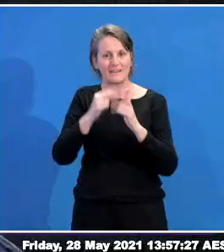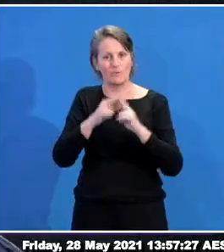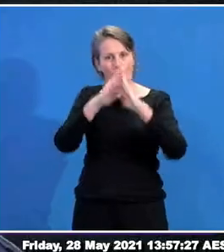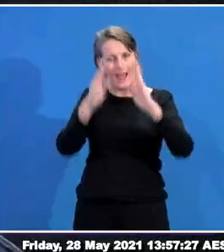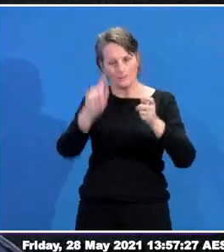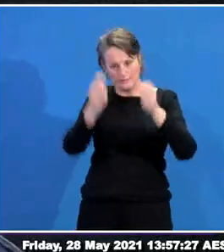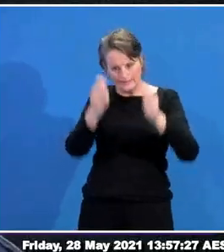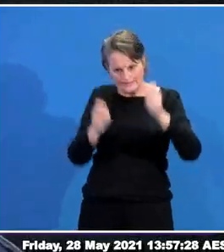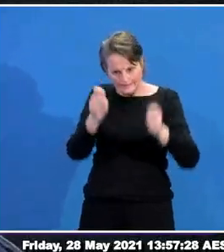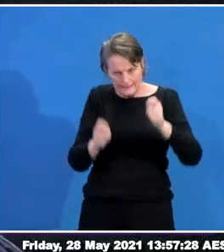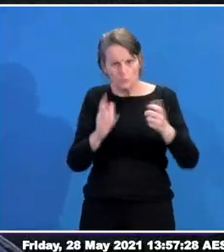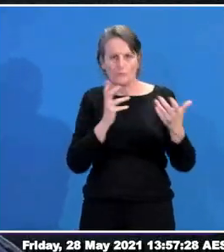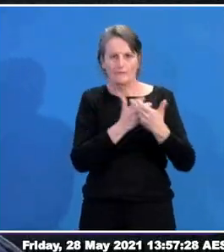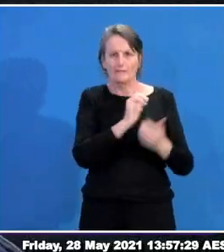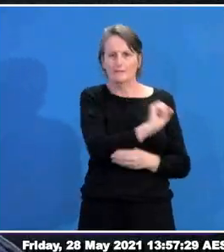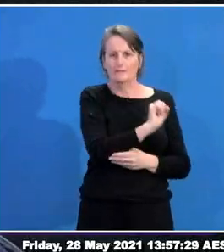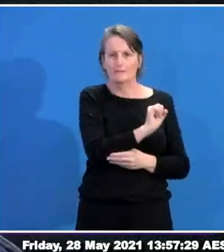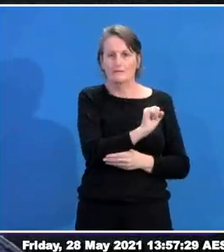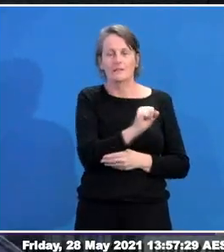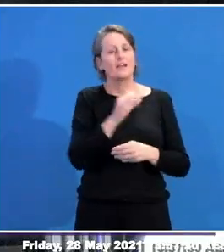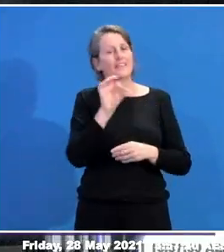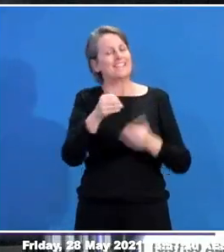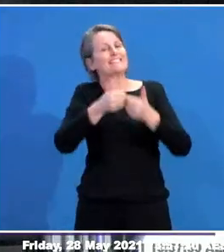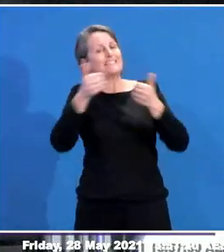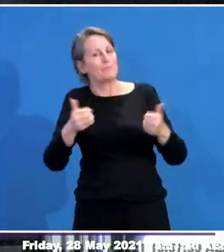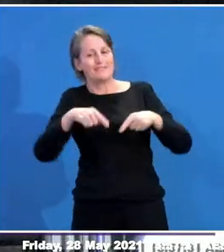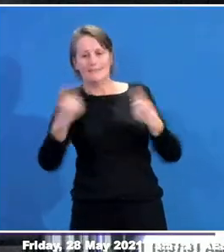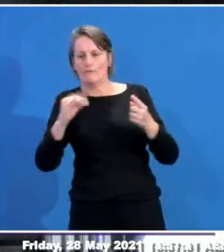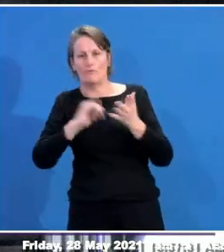That is not SDA, that is separate to SDA. MS BENNETT: So a person who